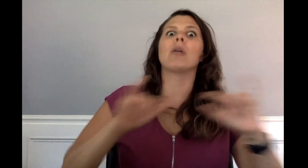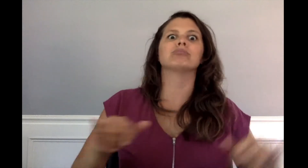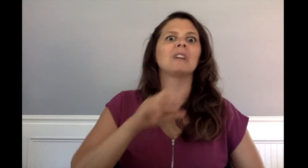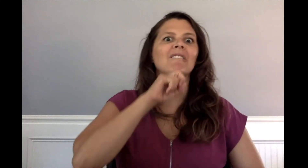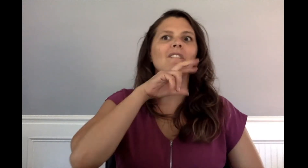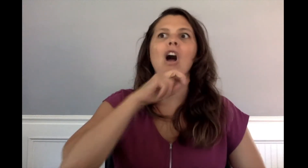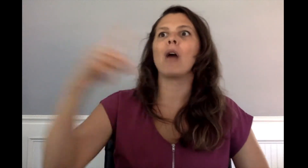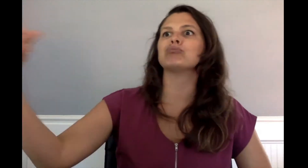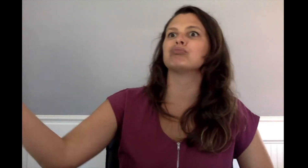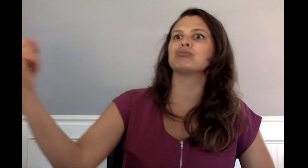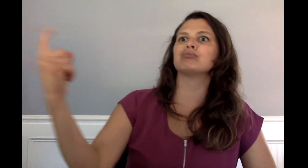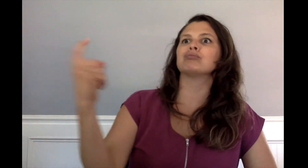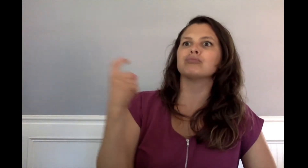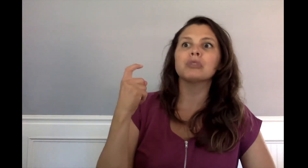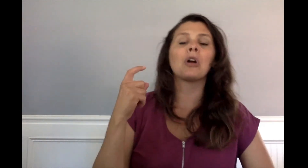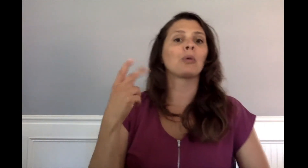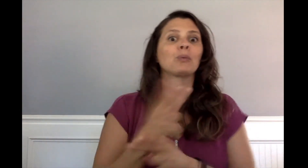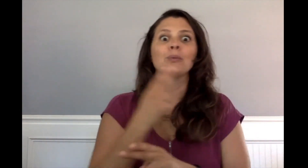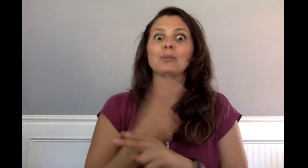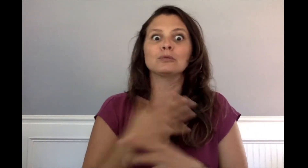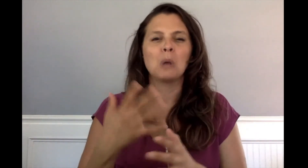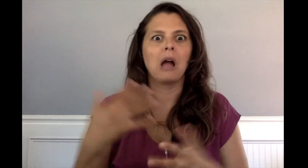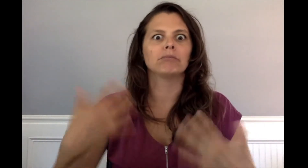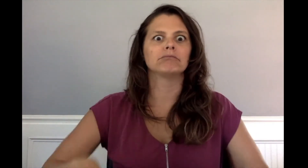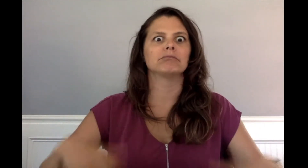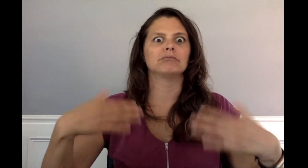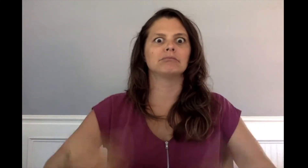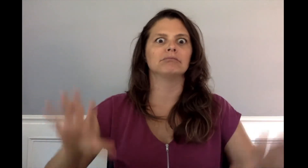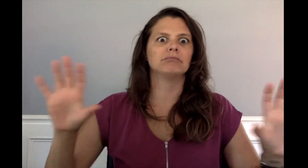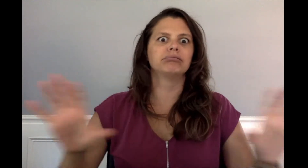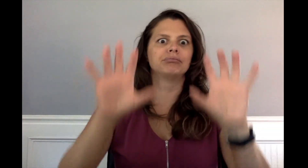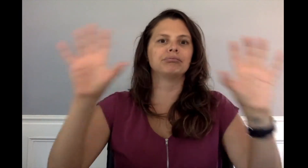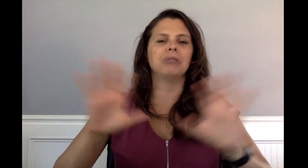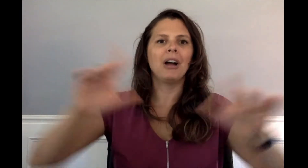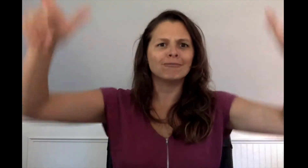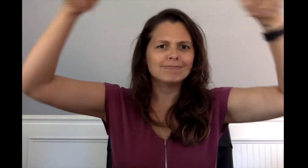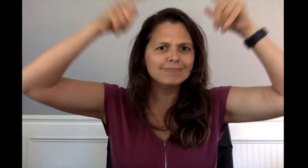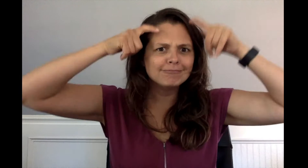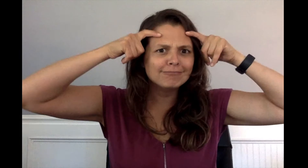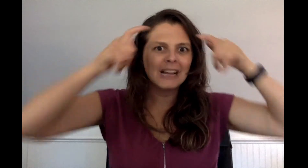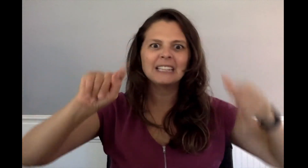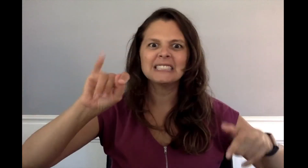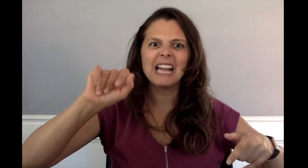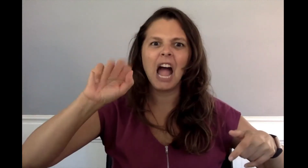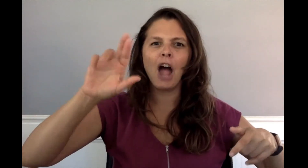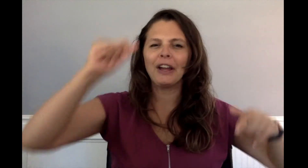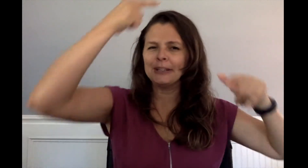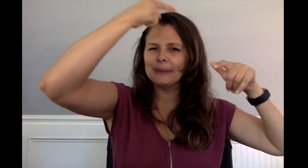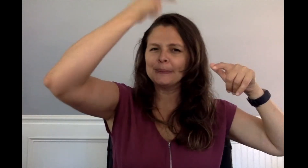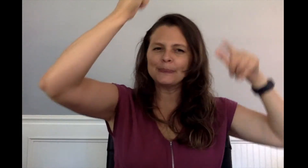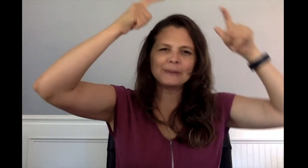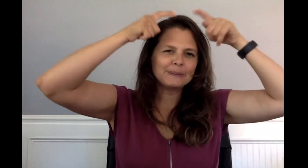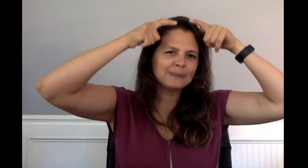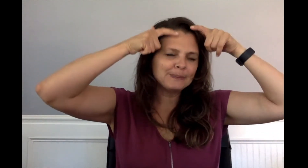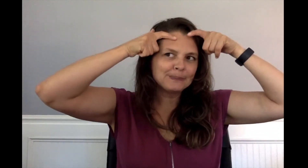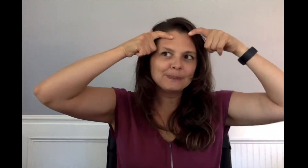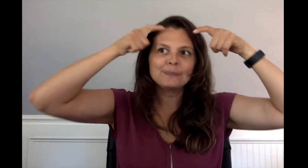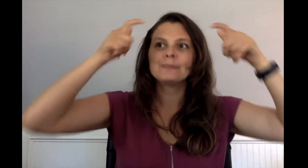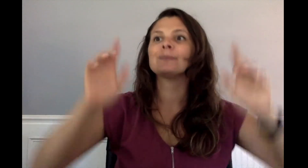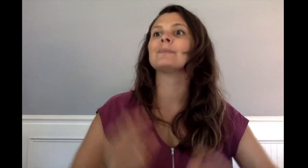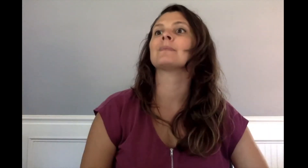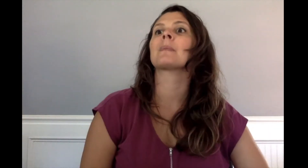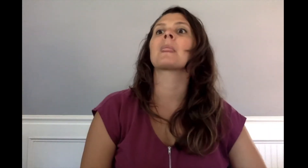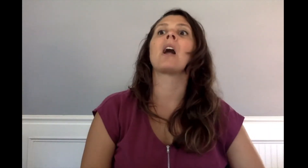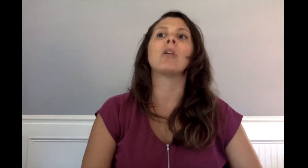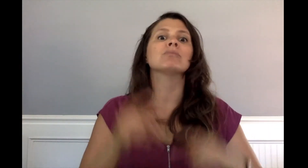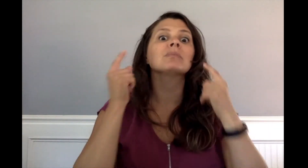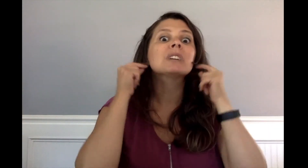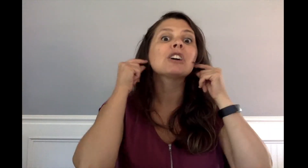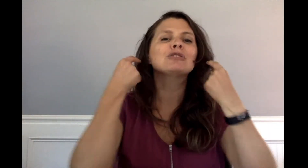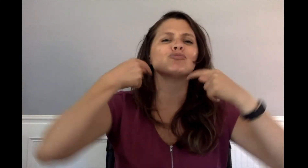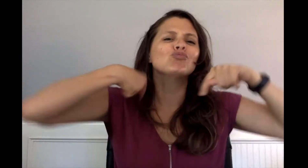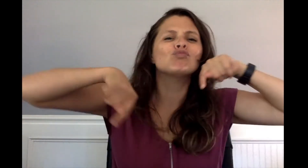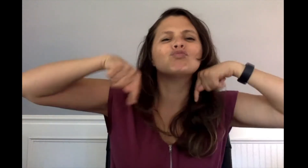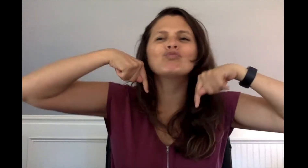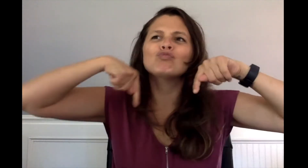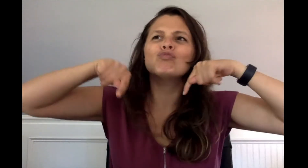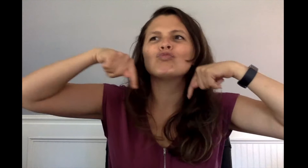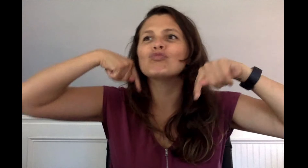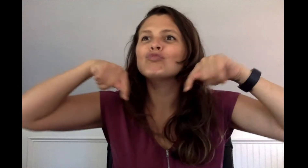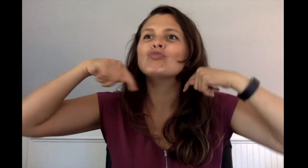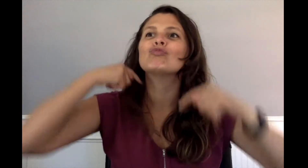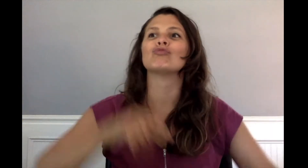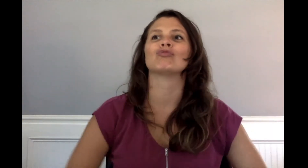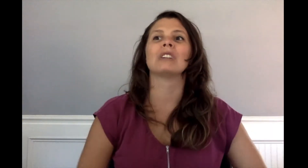Frog came out of her bedroom wearing her tiara and long earrings,